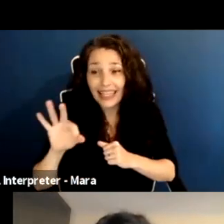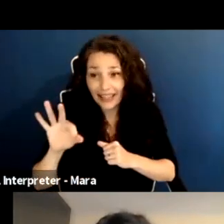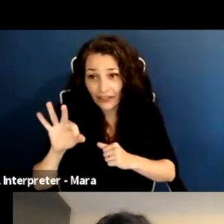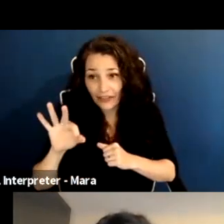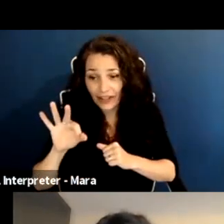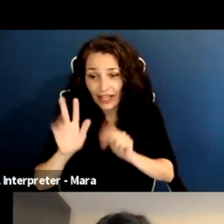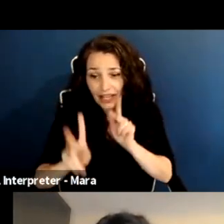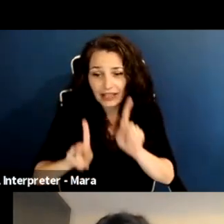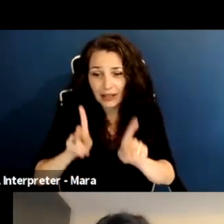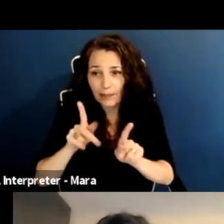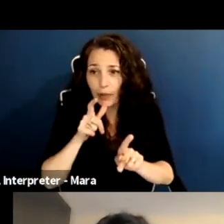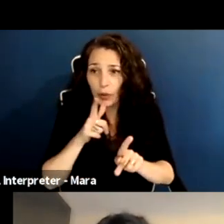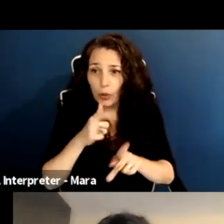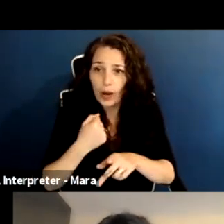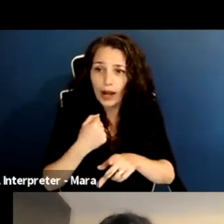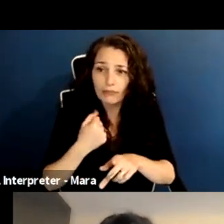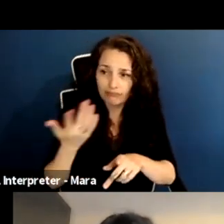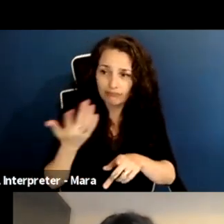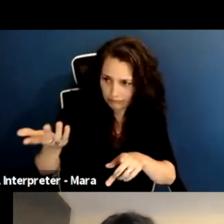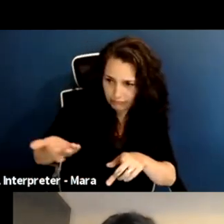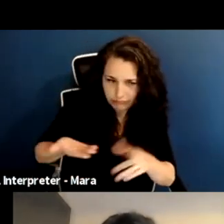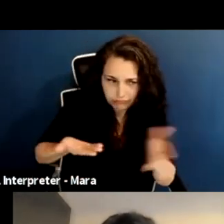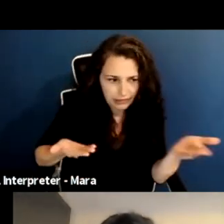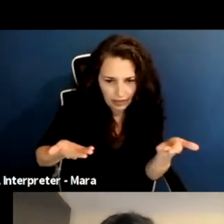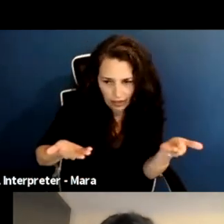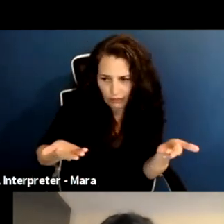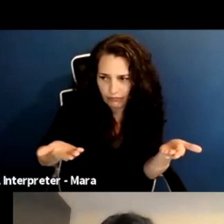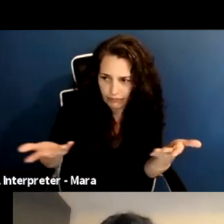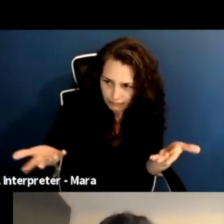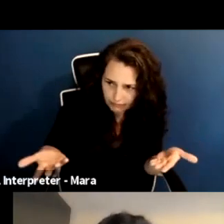who I'm making a project about feels that